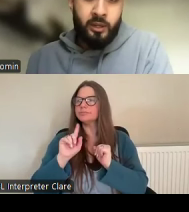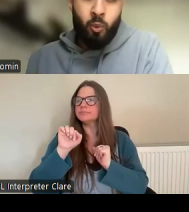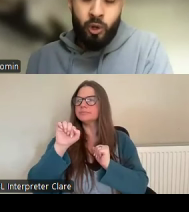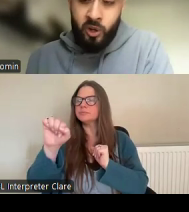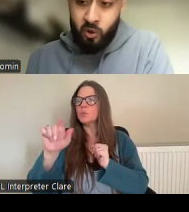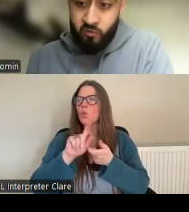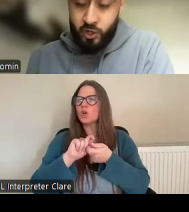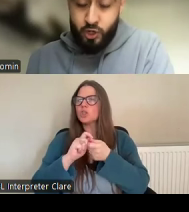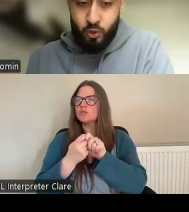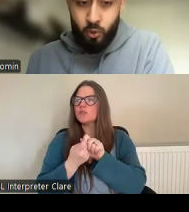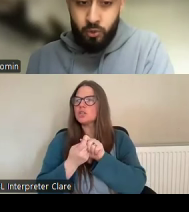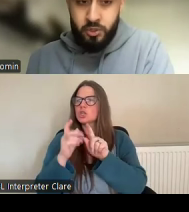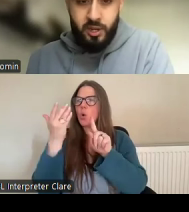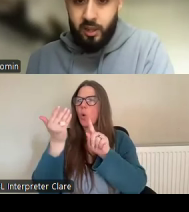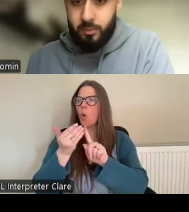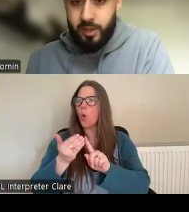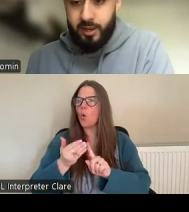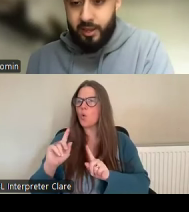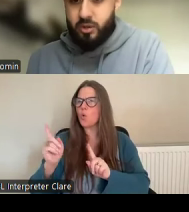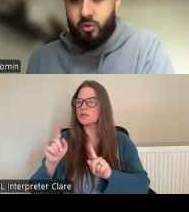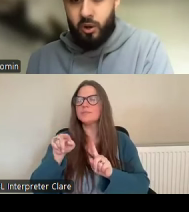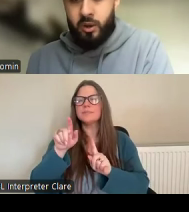We'll look at conversion goals a little bit later on.